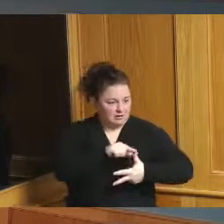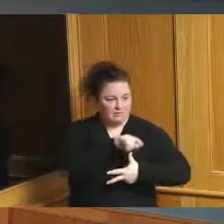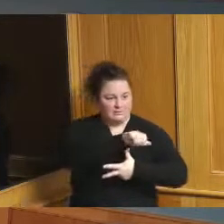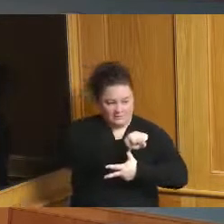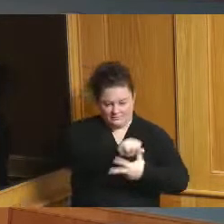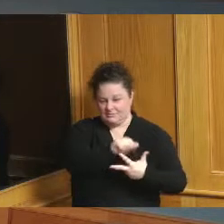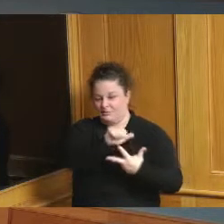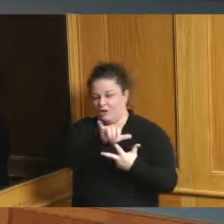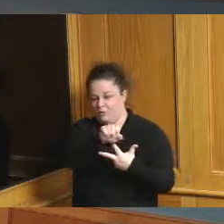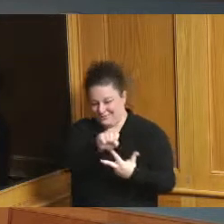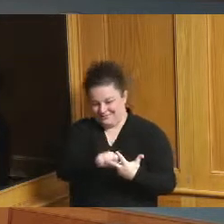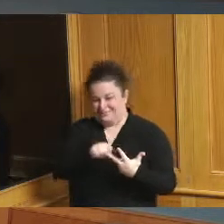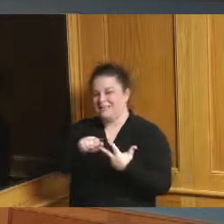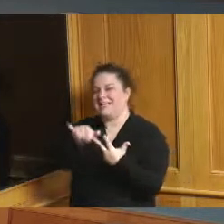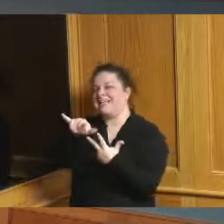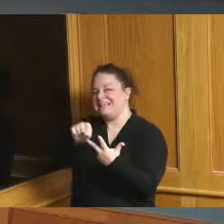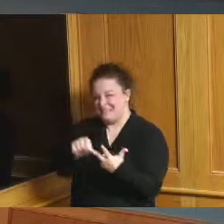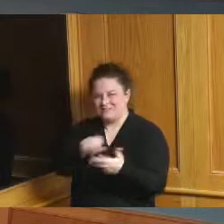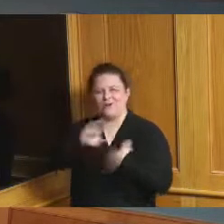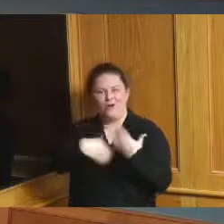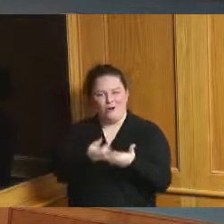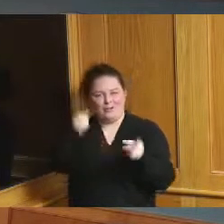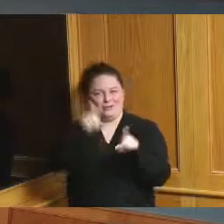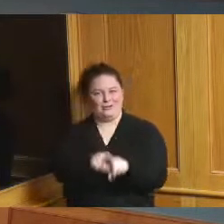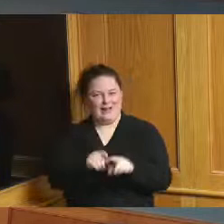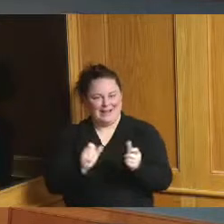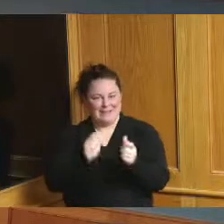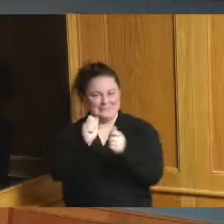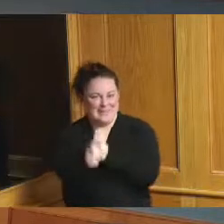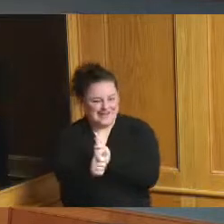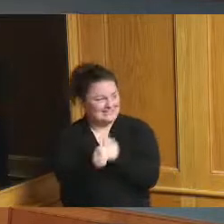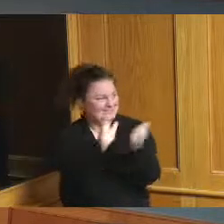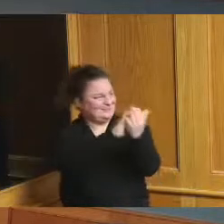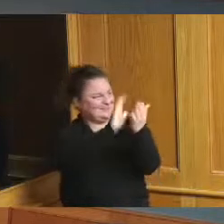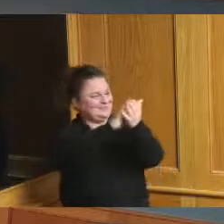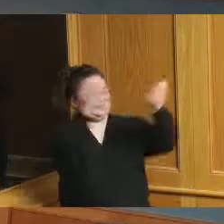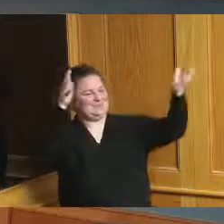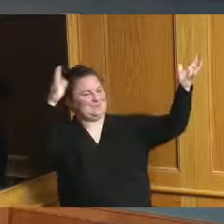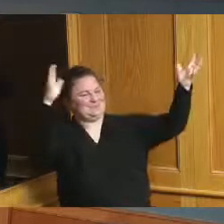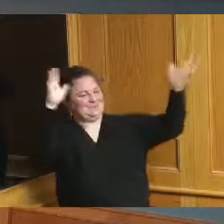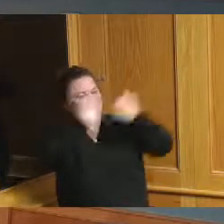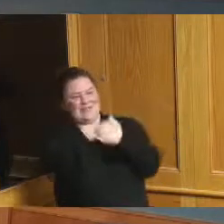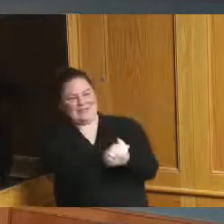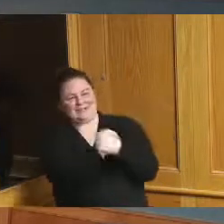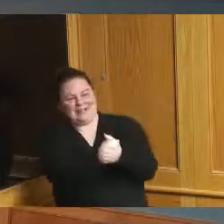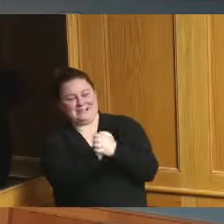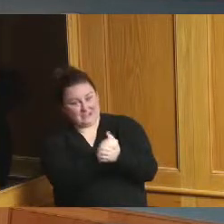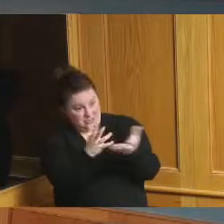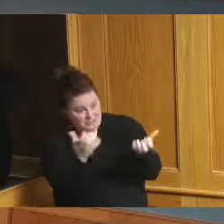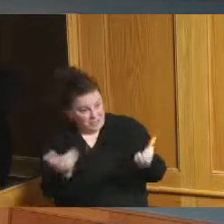yes Commissioner house yes thank you so much would you like to come up and say a few words